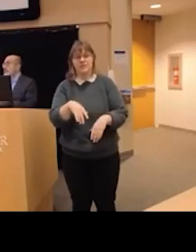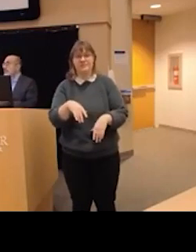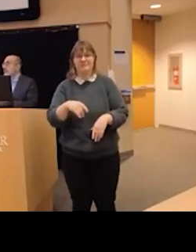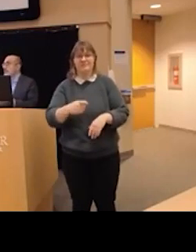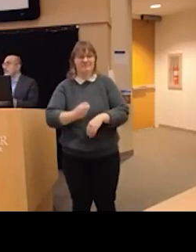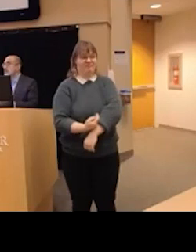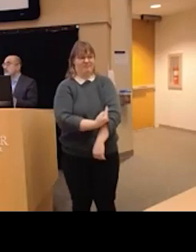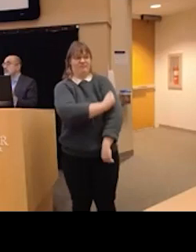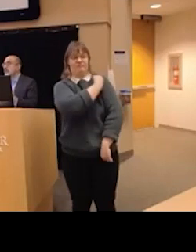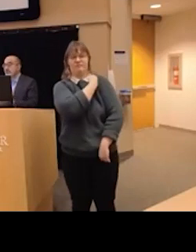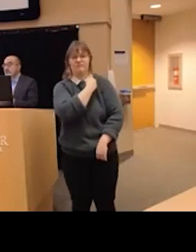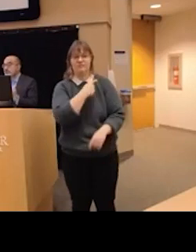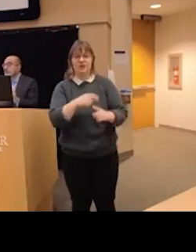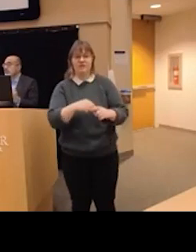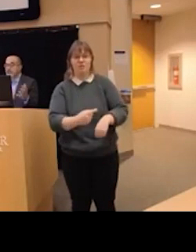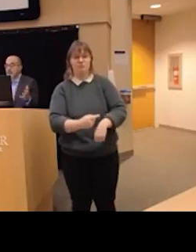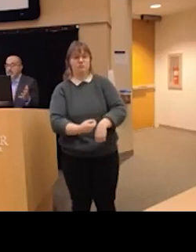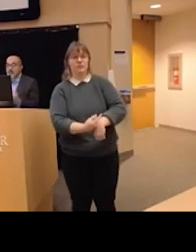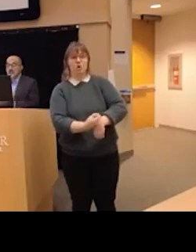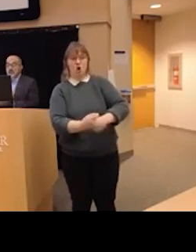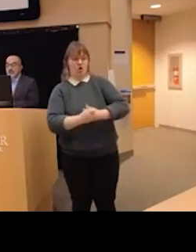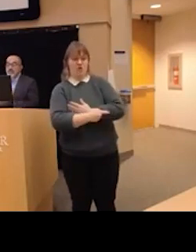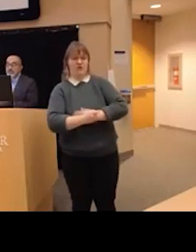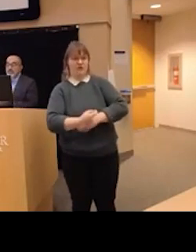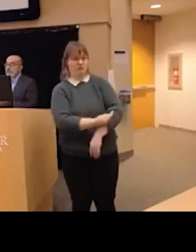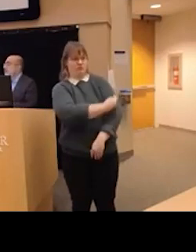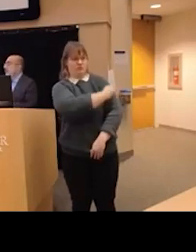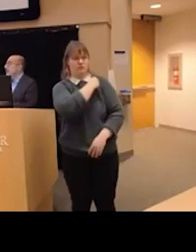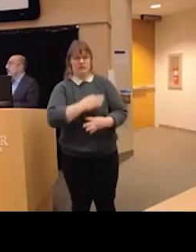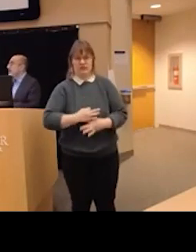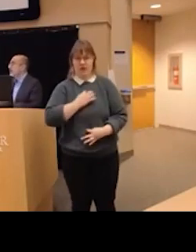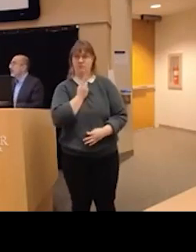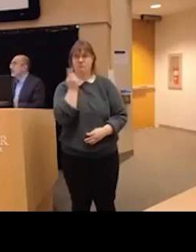is is goes from periphal nerves to spinal cord to brain through intact nervous system Pathways you